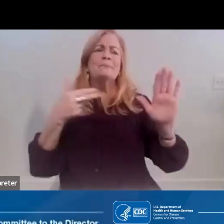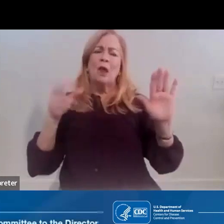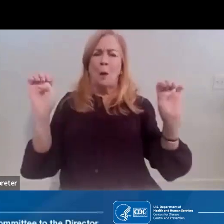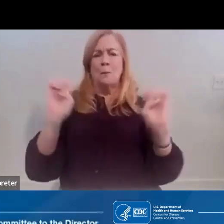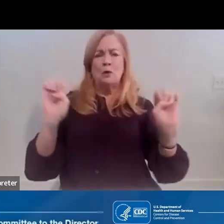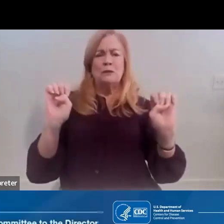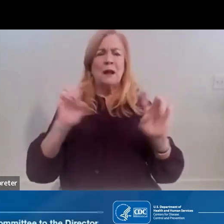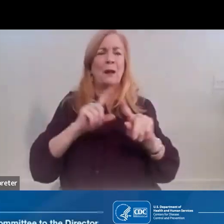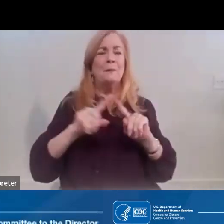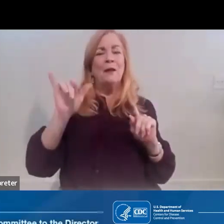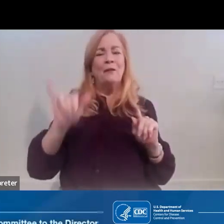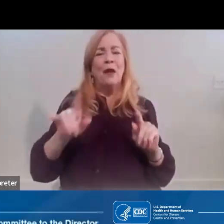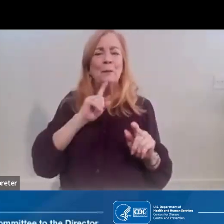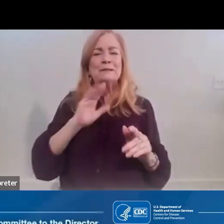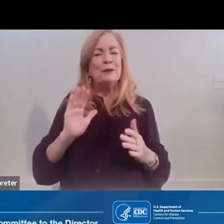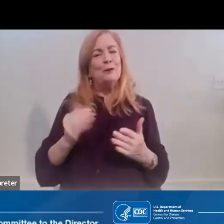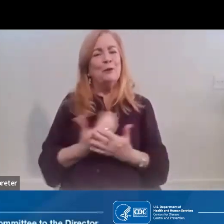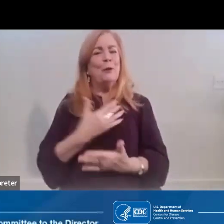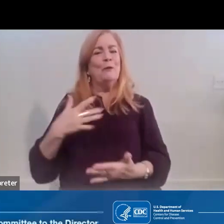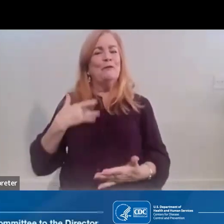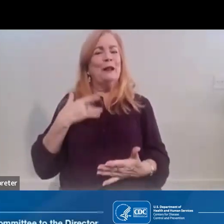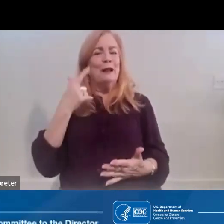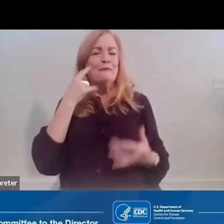And I think we learned a lot of good lessons there.